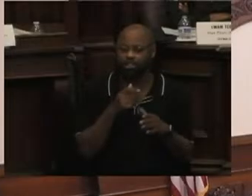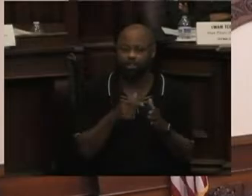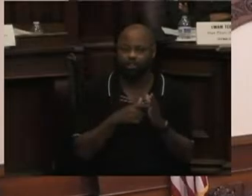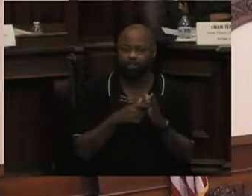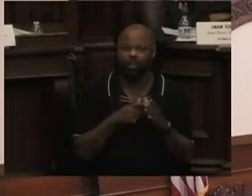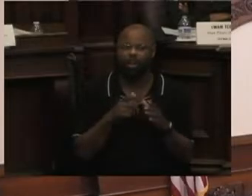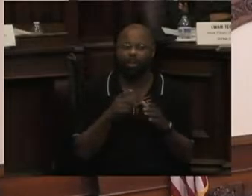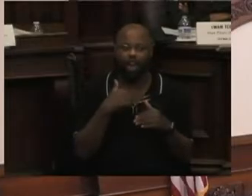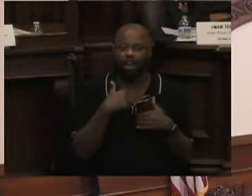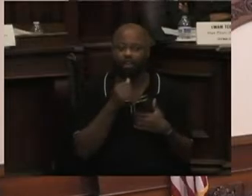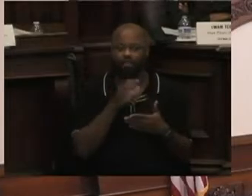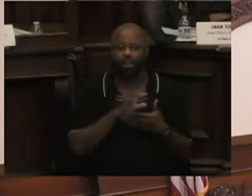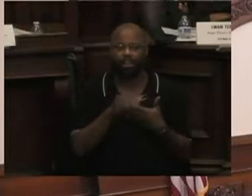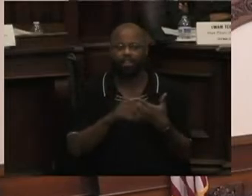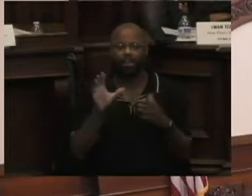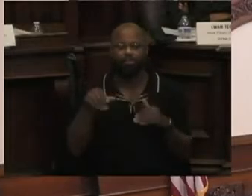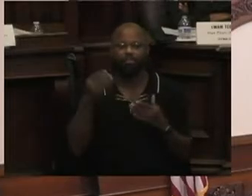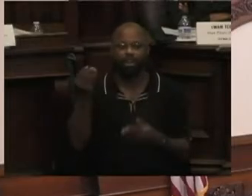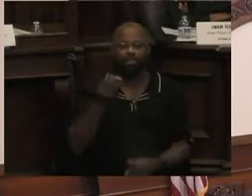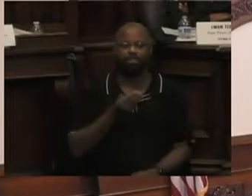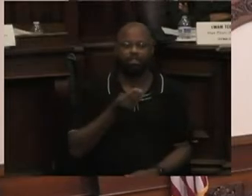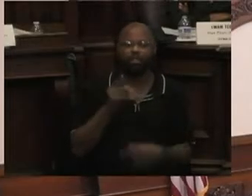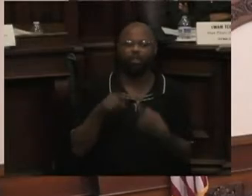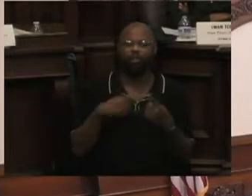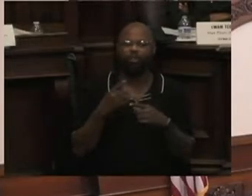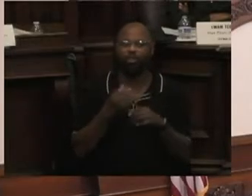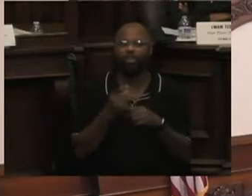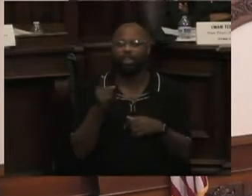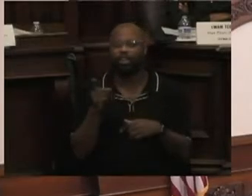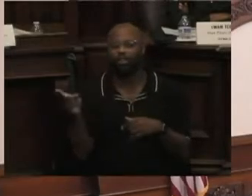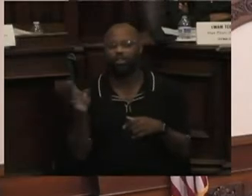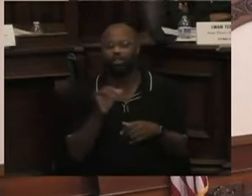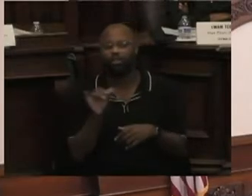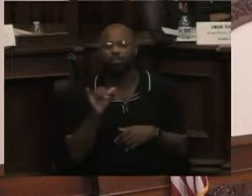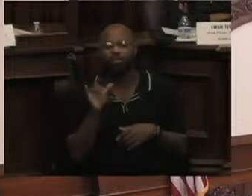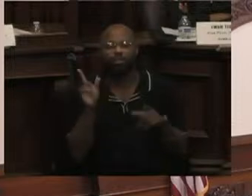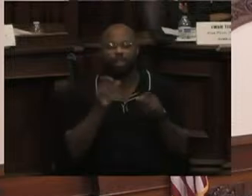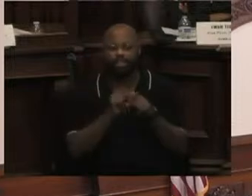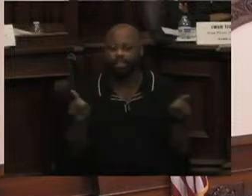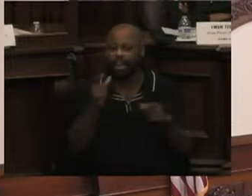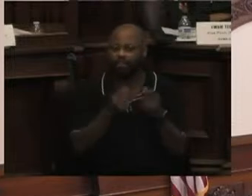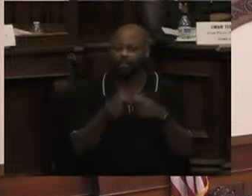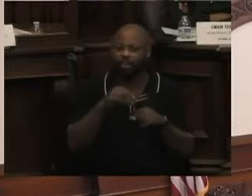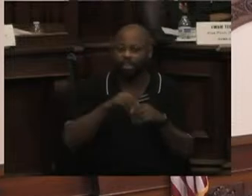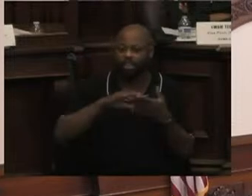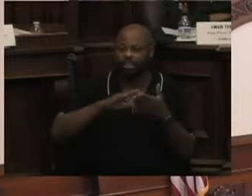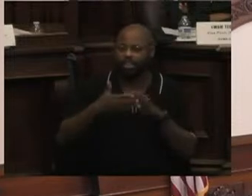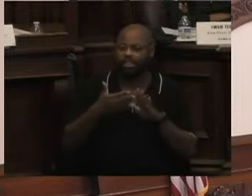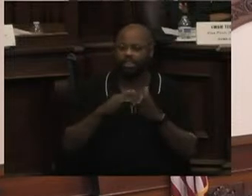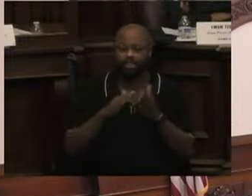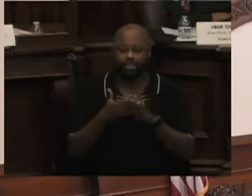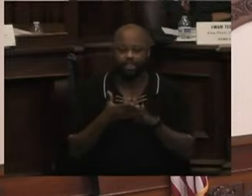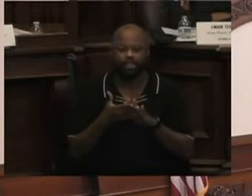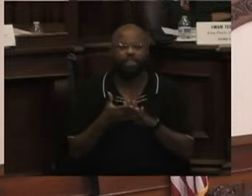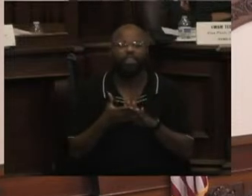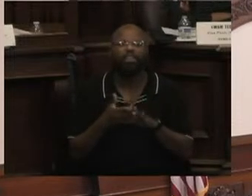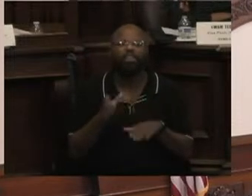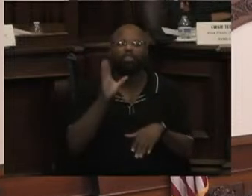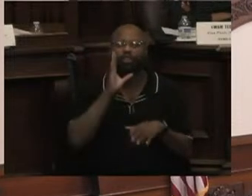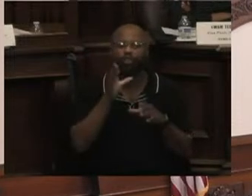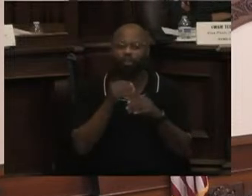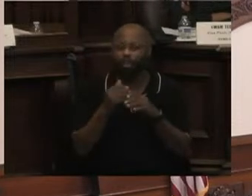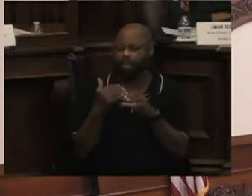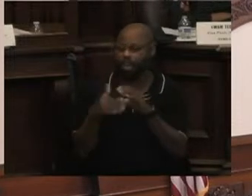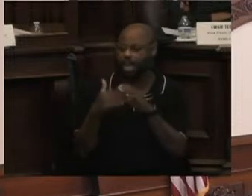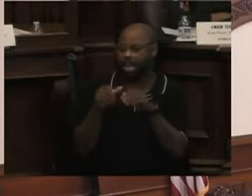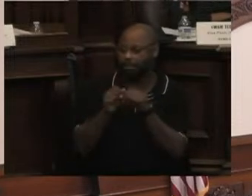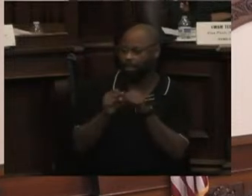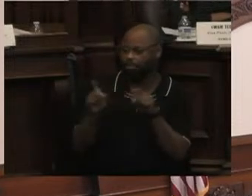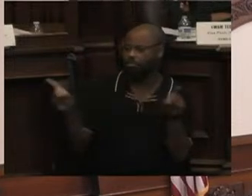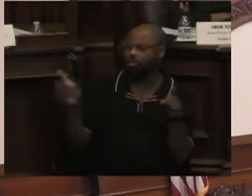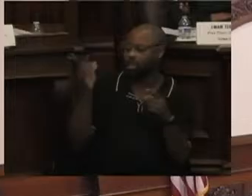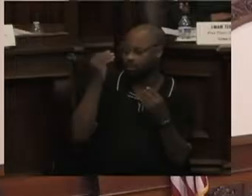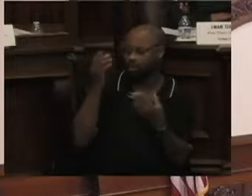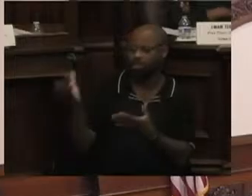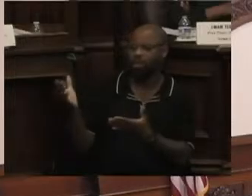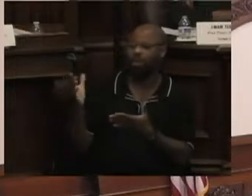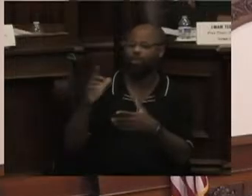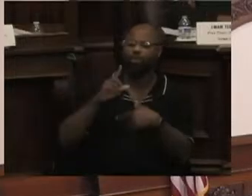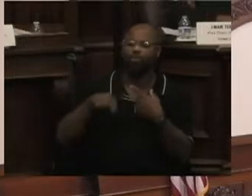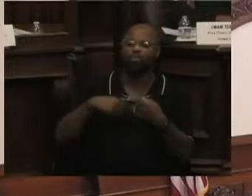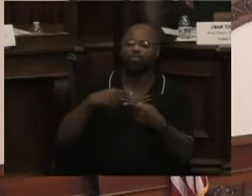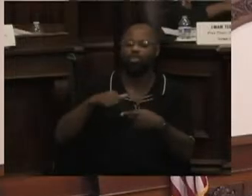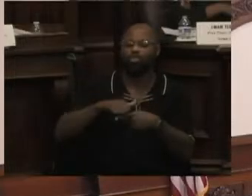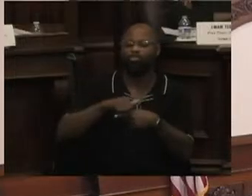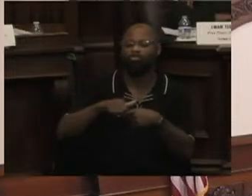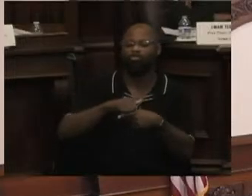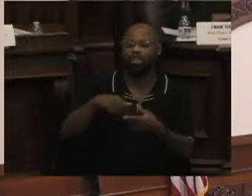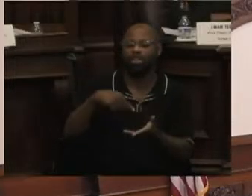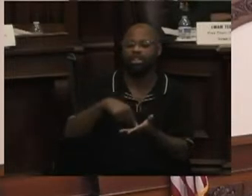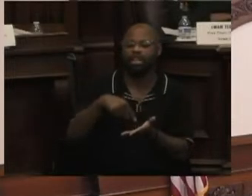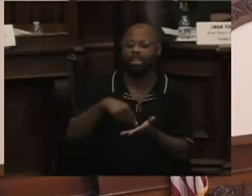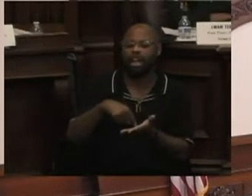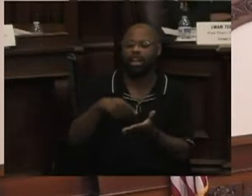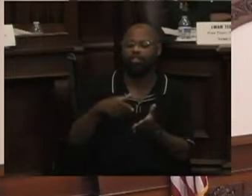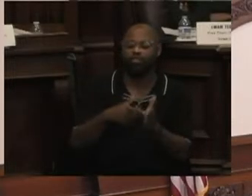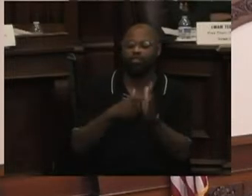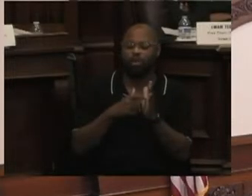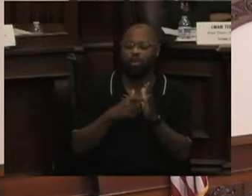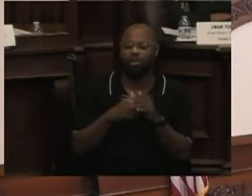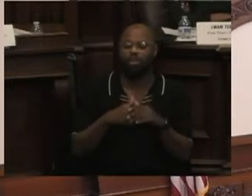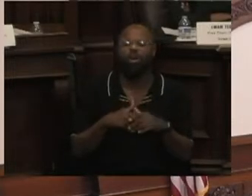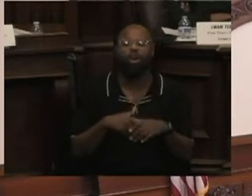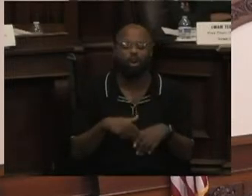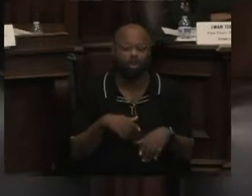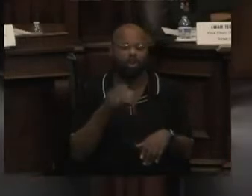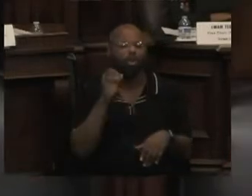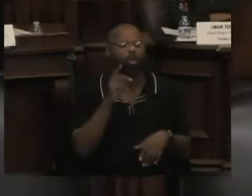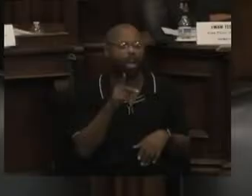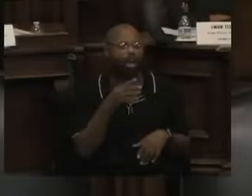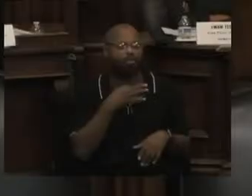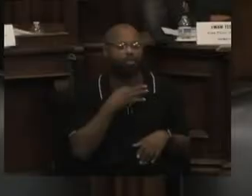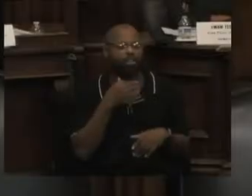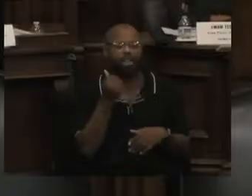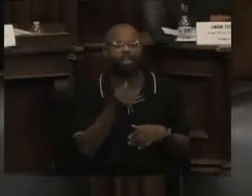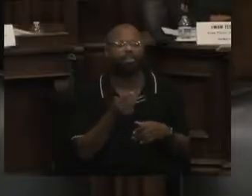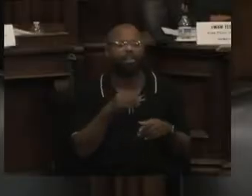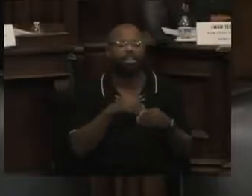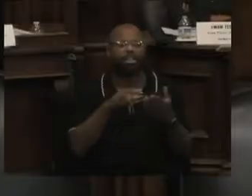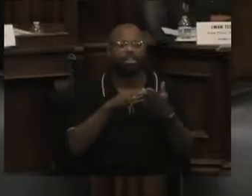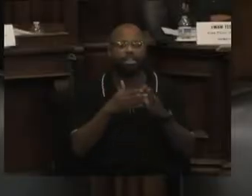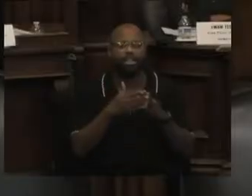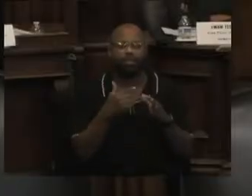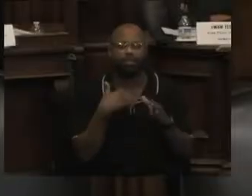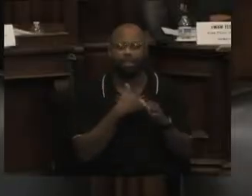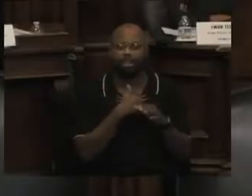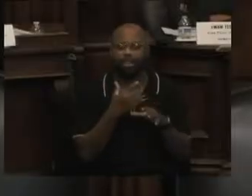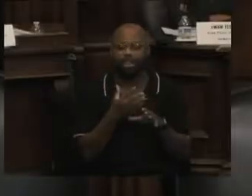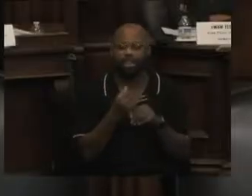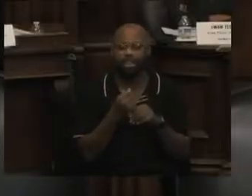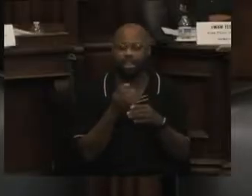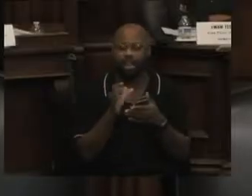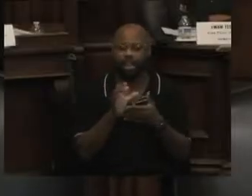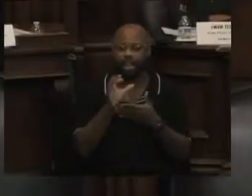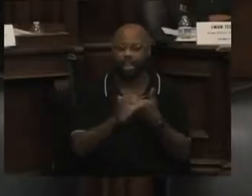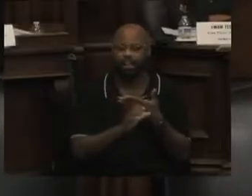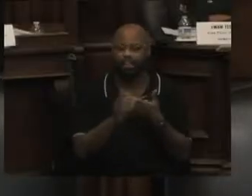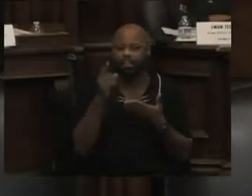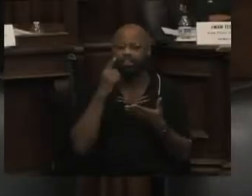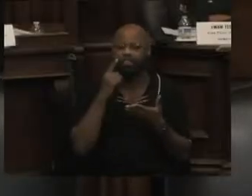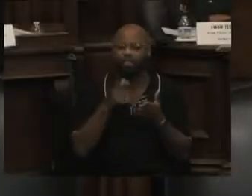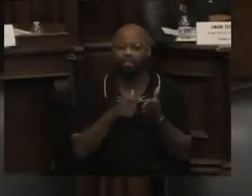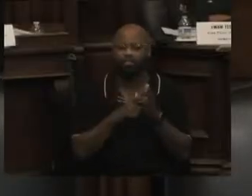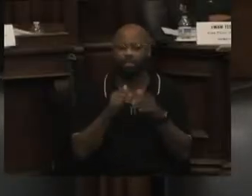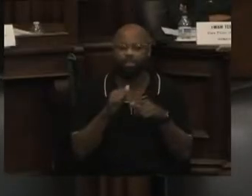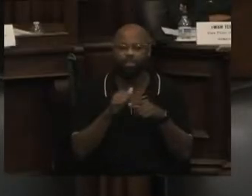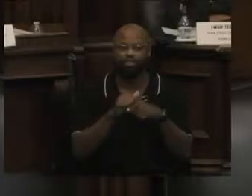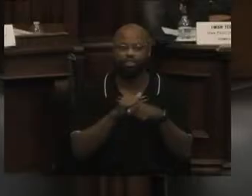mandated. I guess. Okay,o Ken,